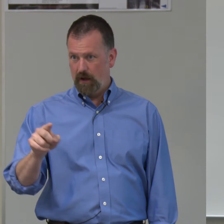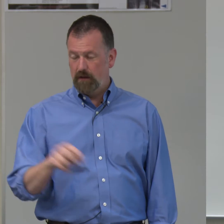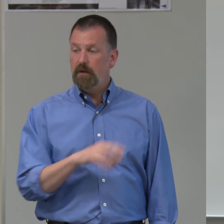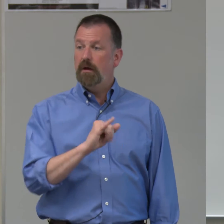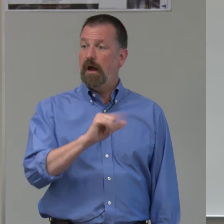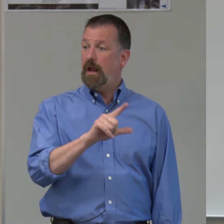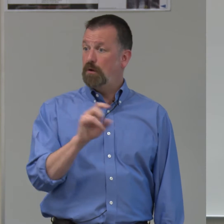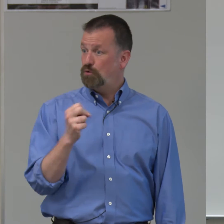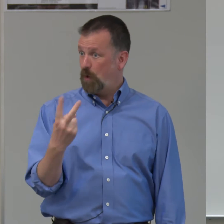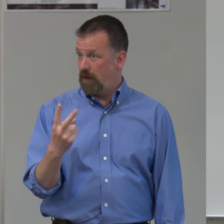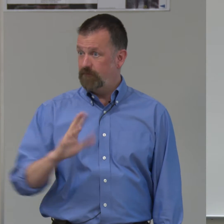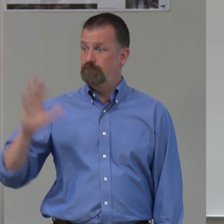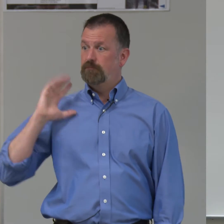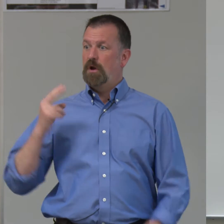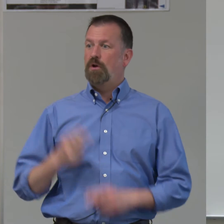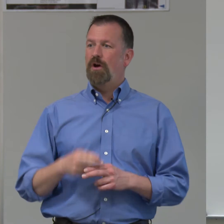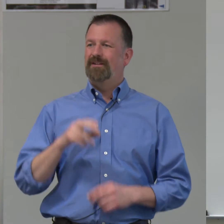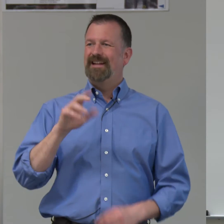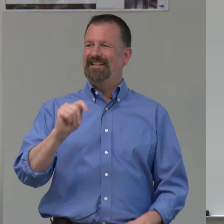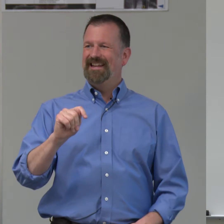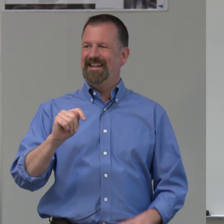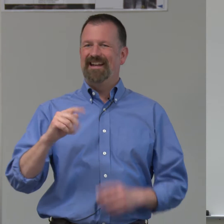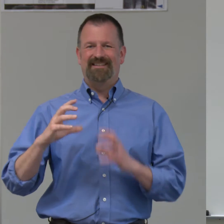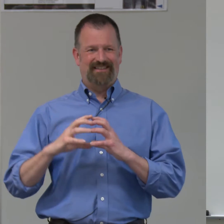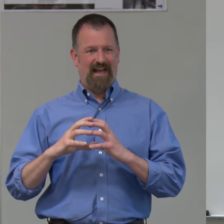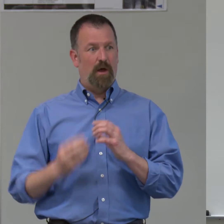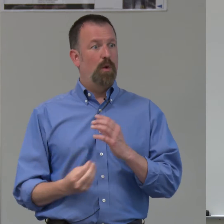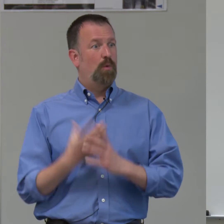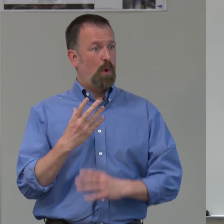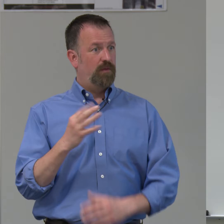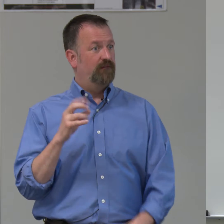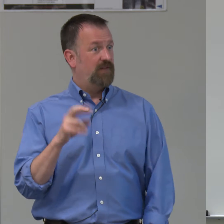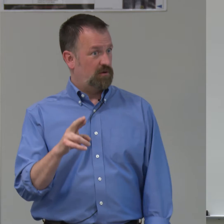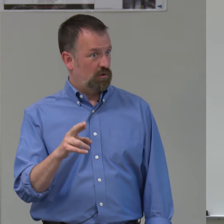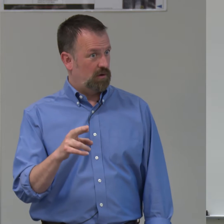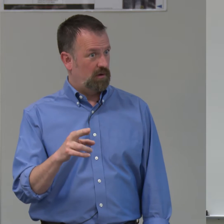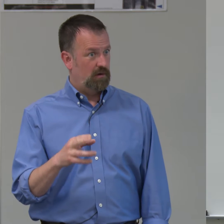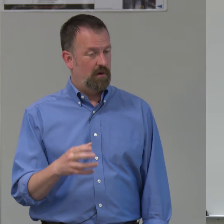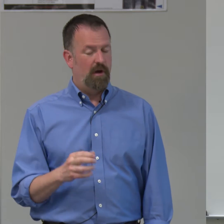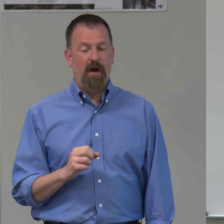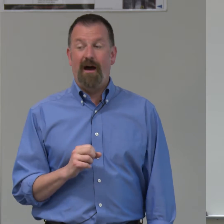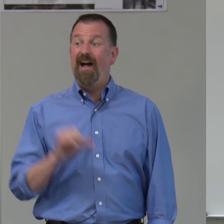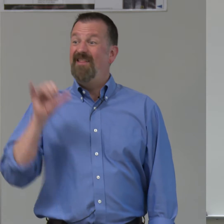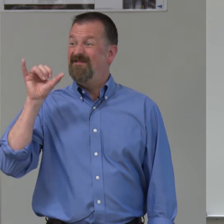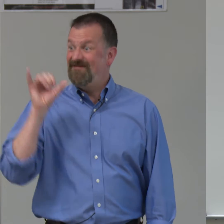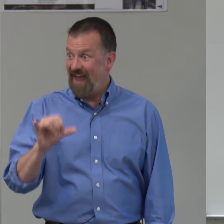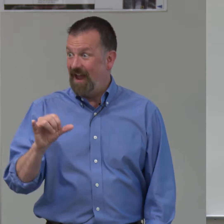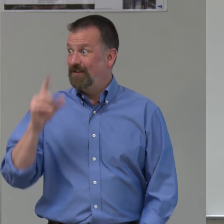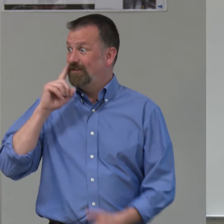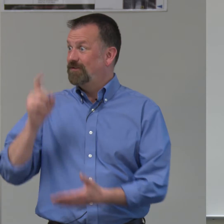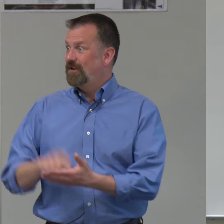Now, IL-12 was originally known as T cell growth factor, and it was really the discovery of this that allowed people